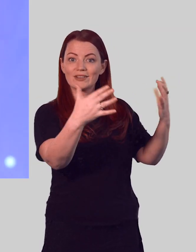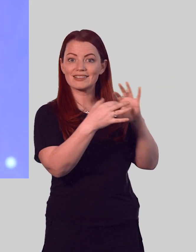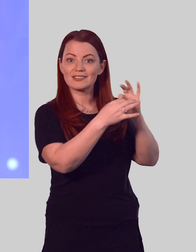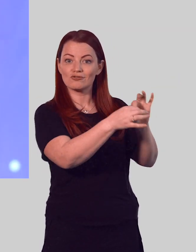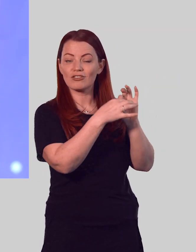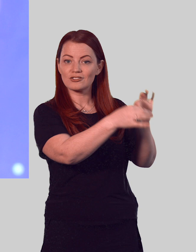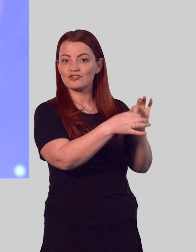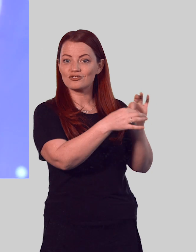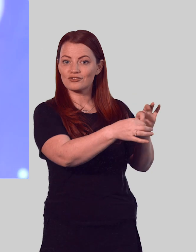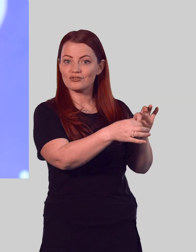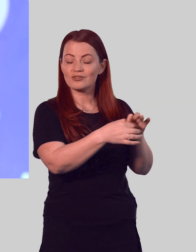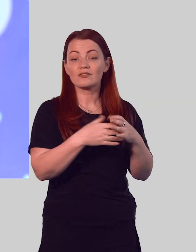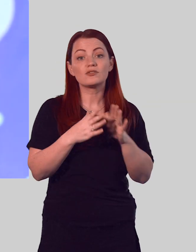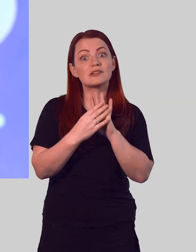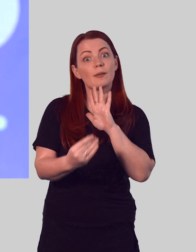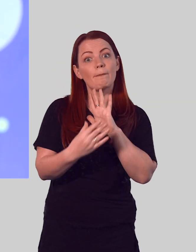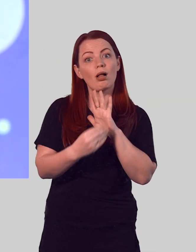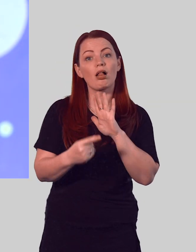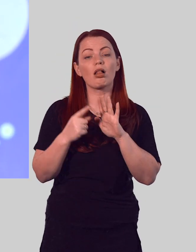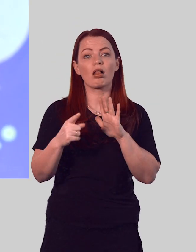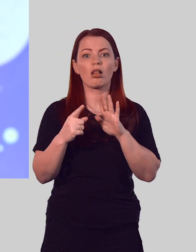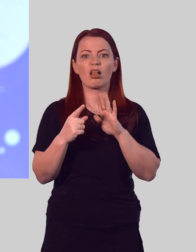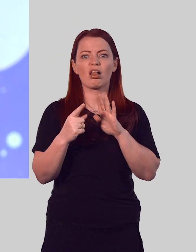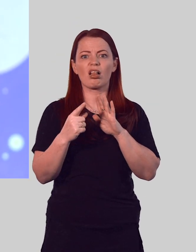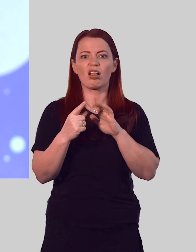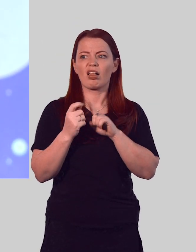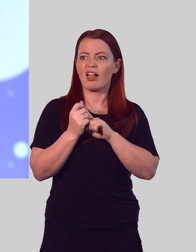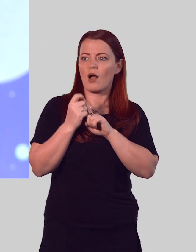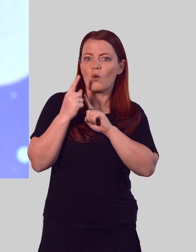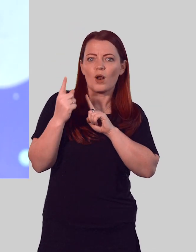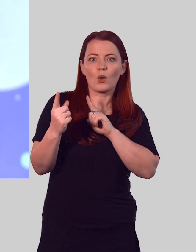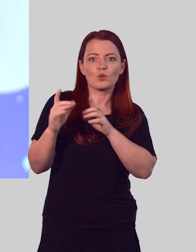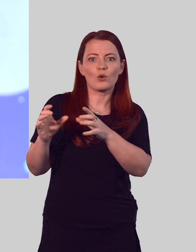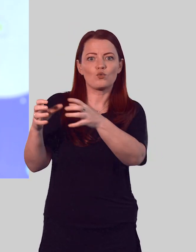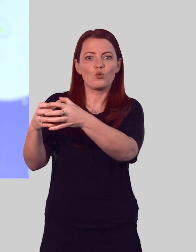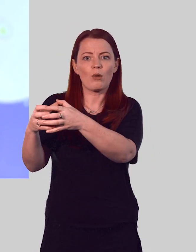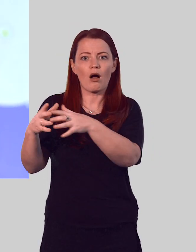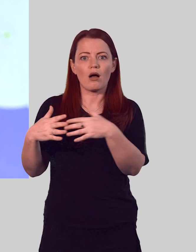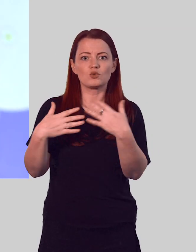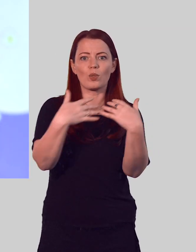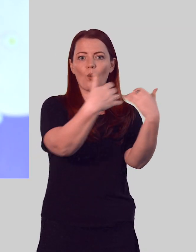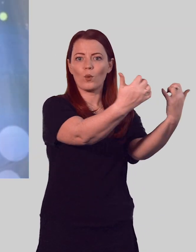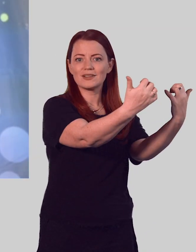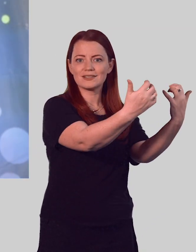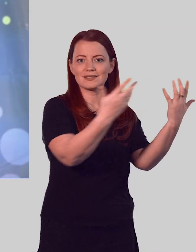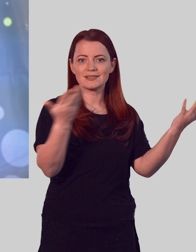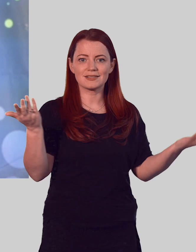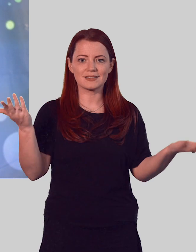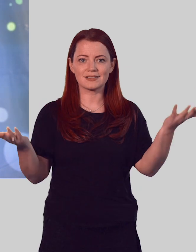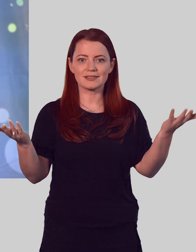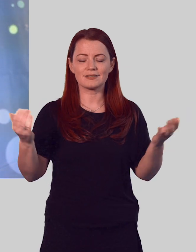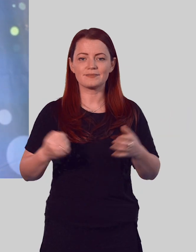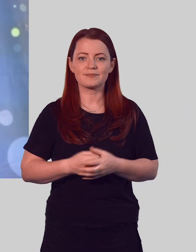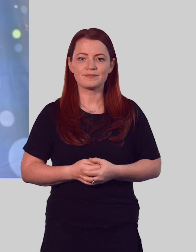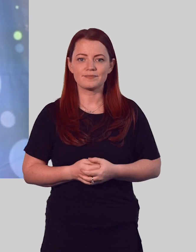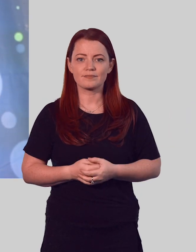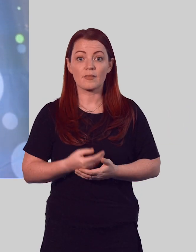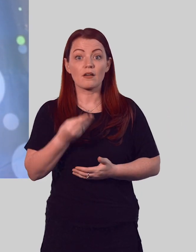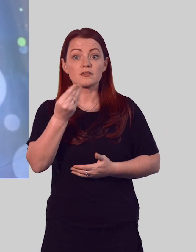For example the proximity of the theatre group to the audience can be varied. Some digital platforms allow for many